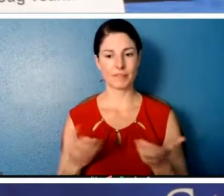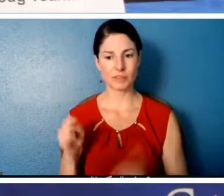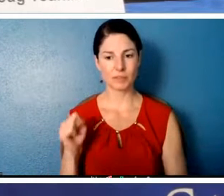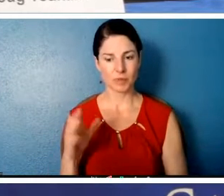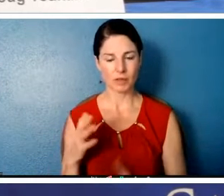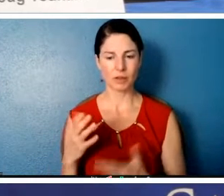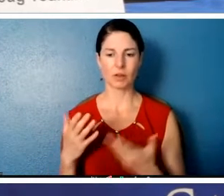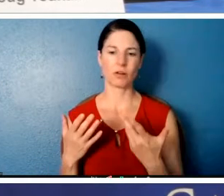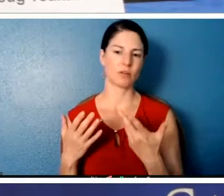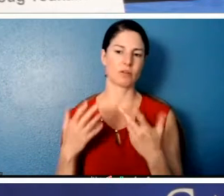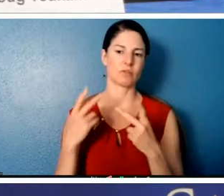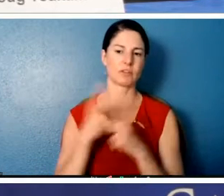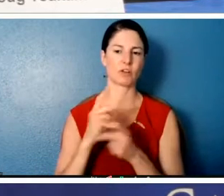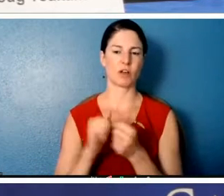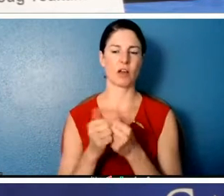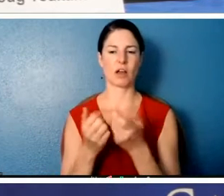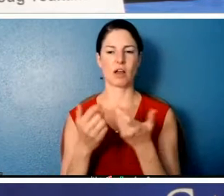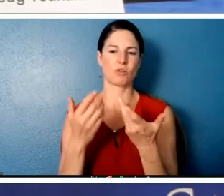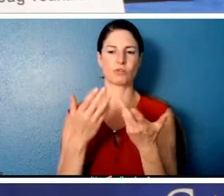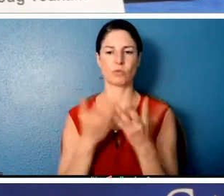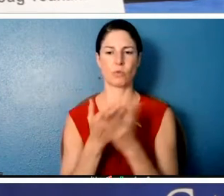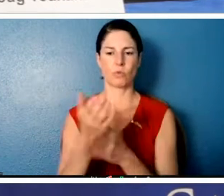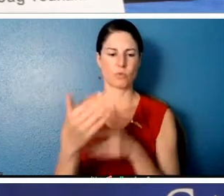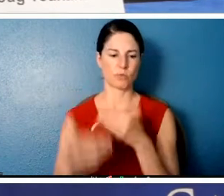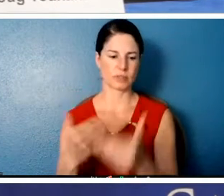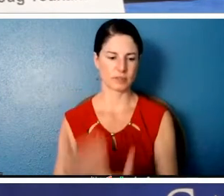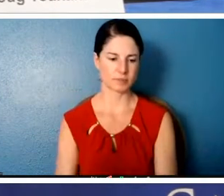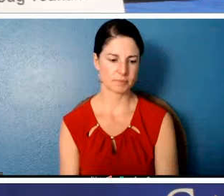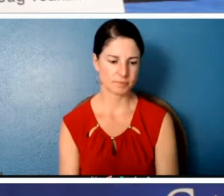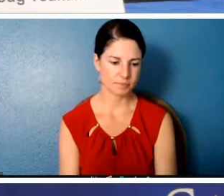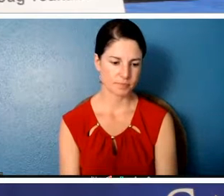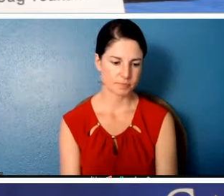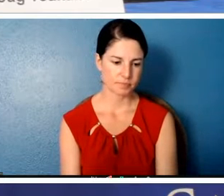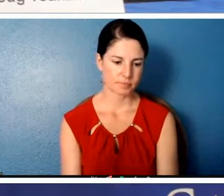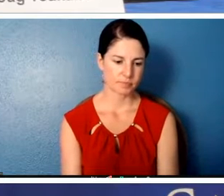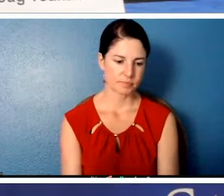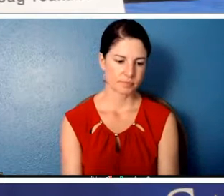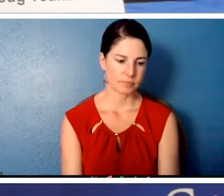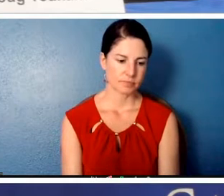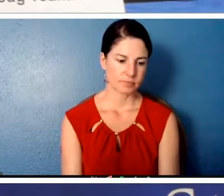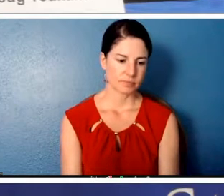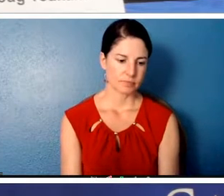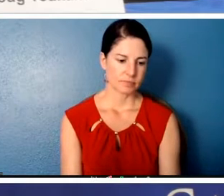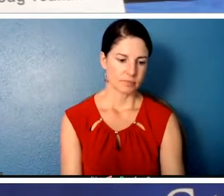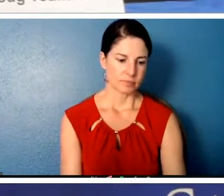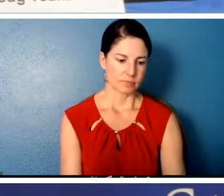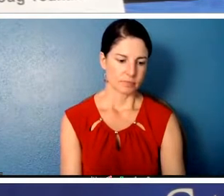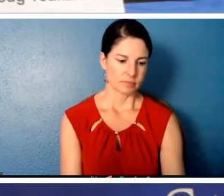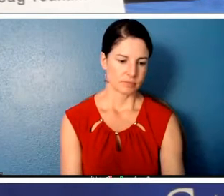So let me start by explaining what our timeline is going to look like this year.